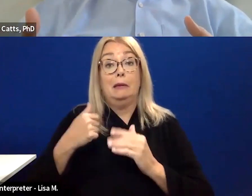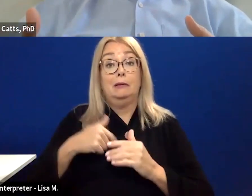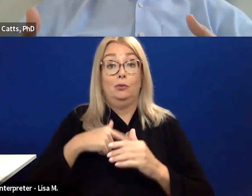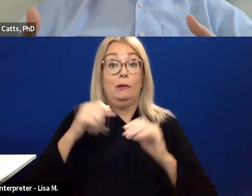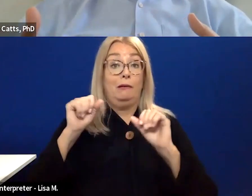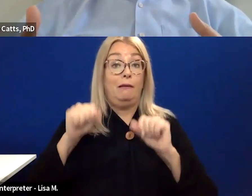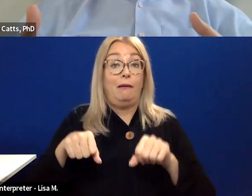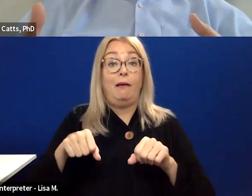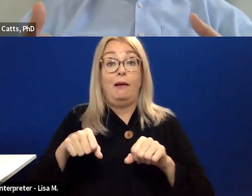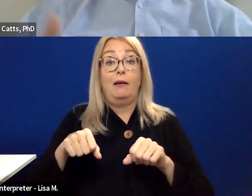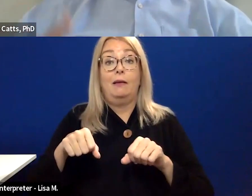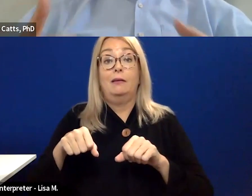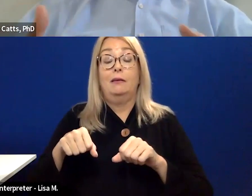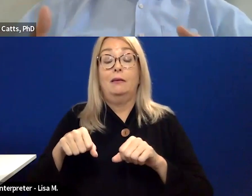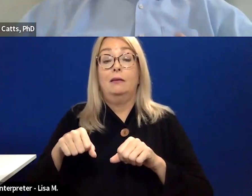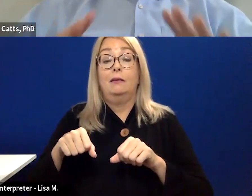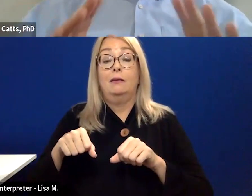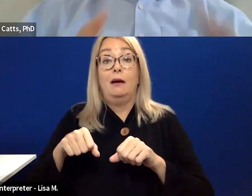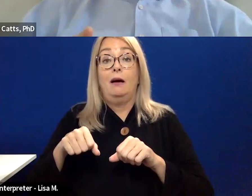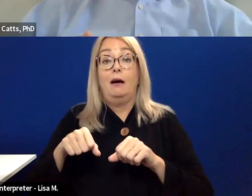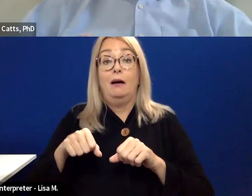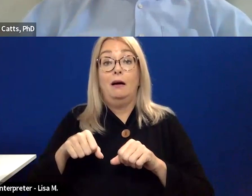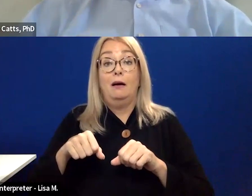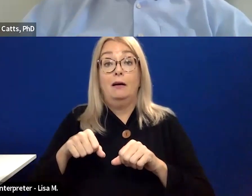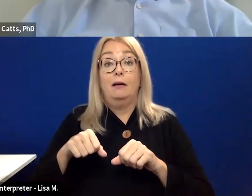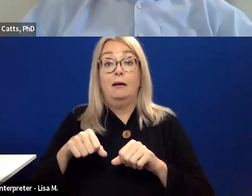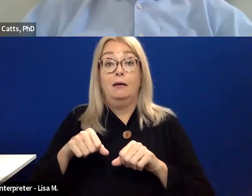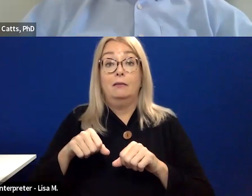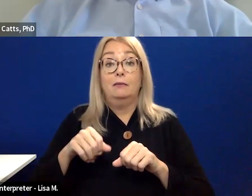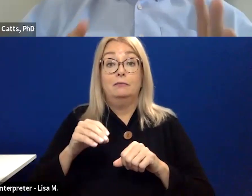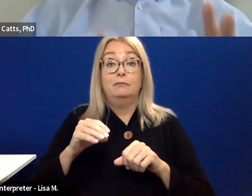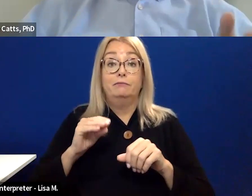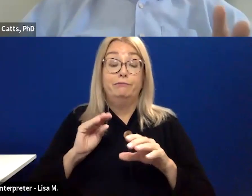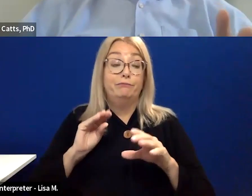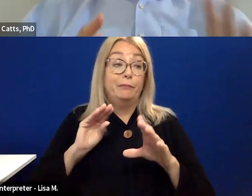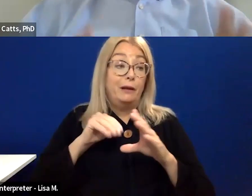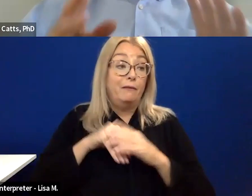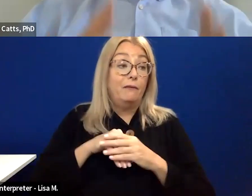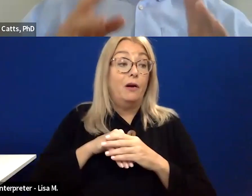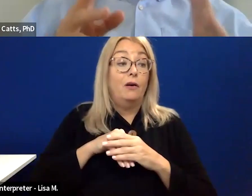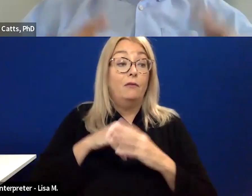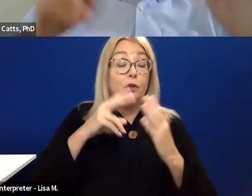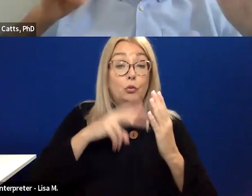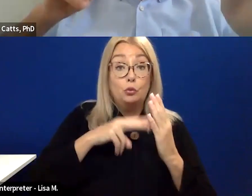you know reading instruction writing instruction right what we've commonly thought of under the